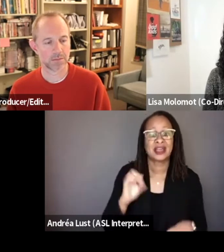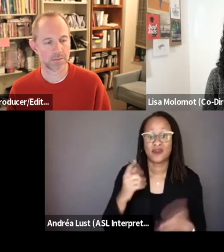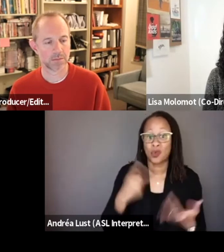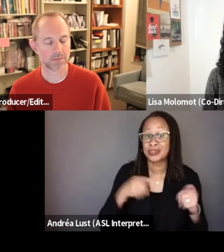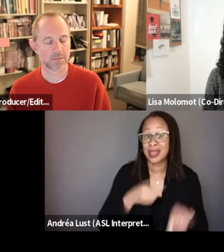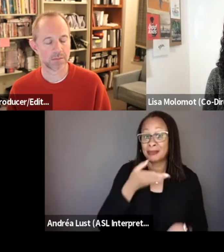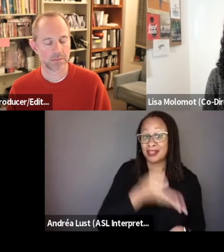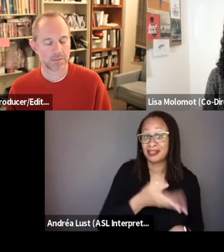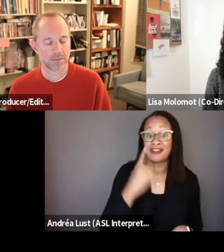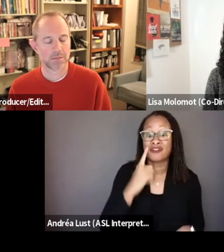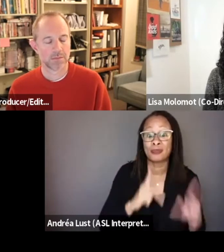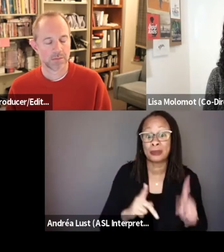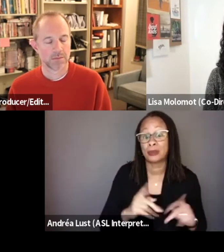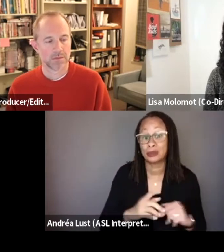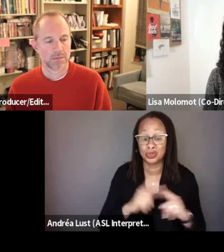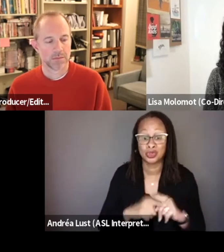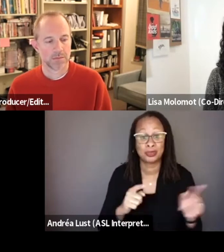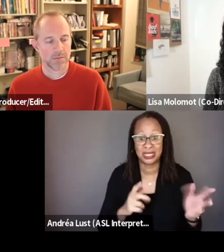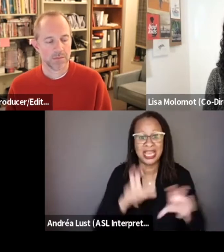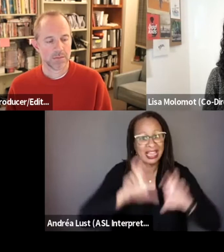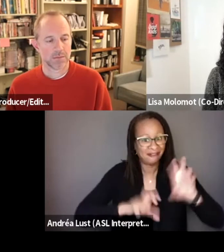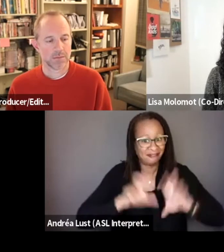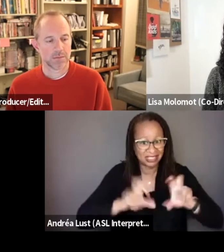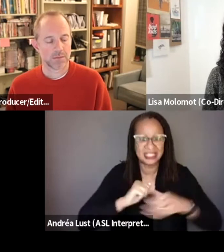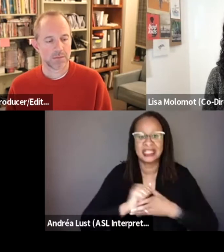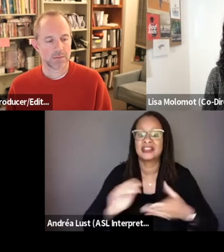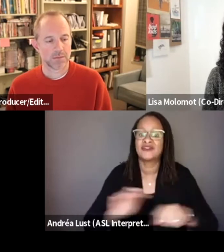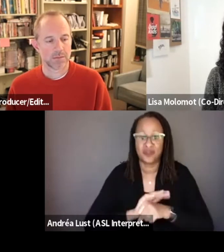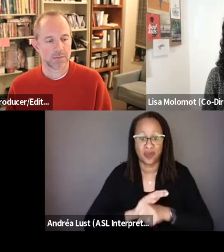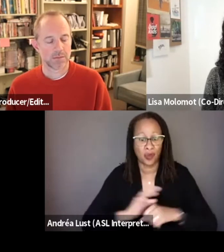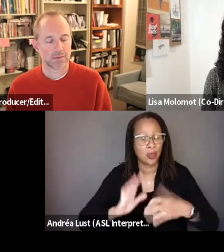for people to be invested in the story.